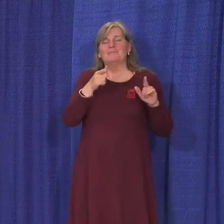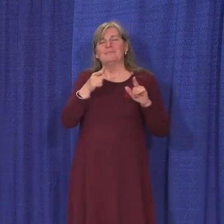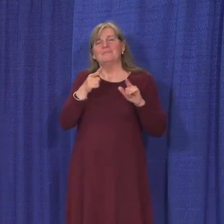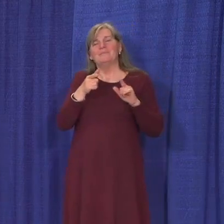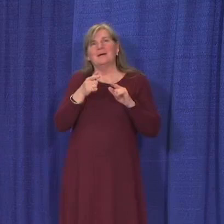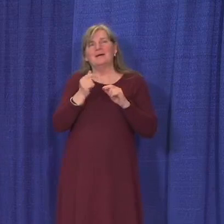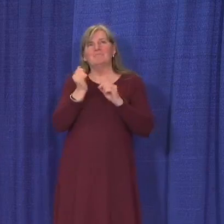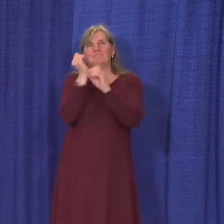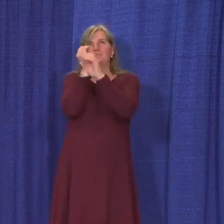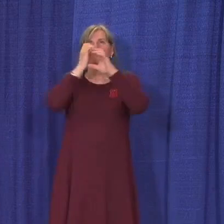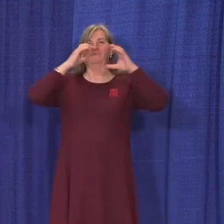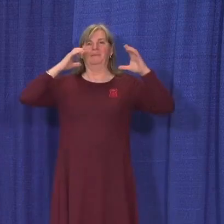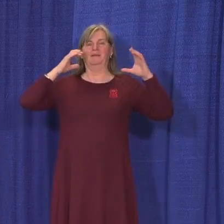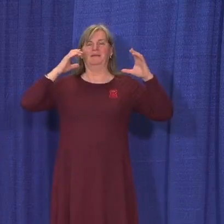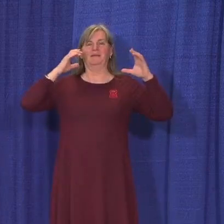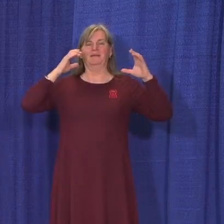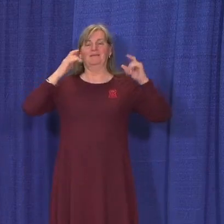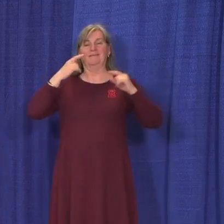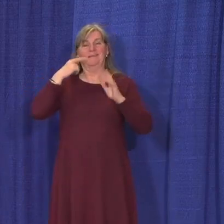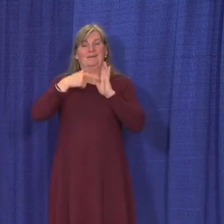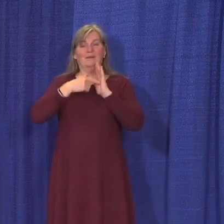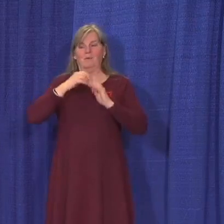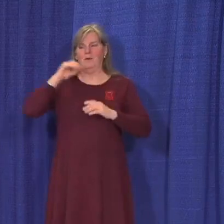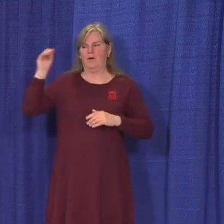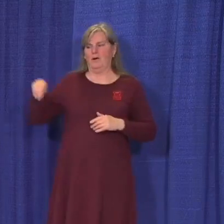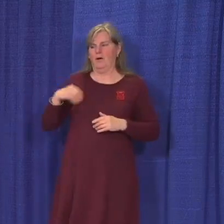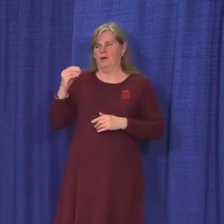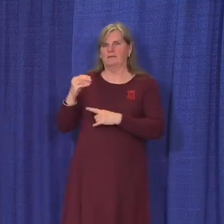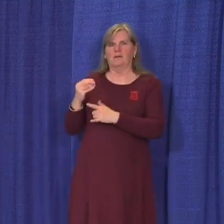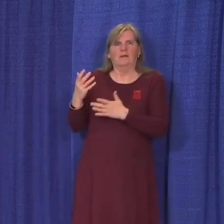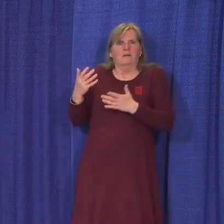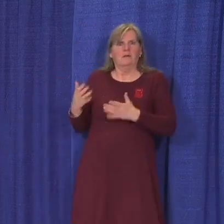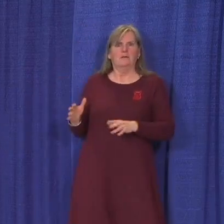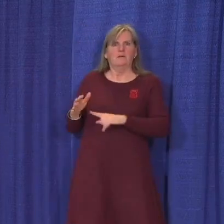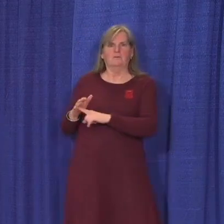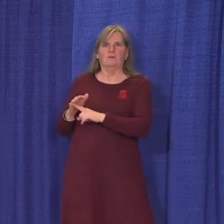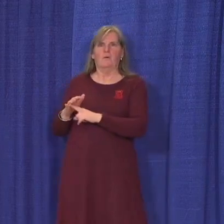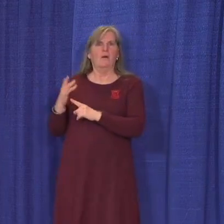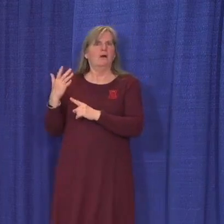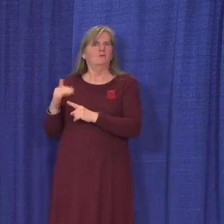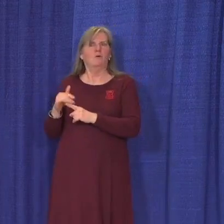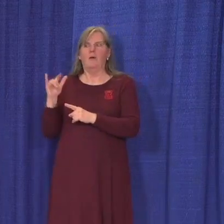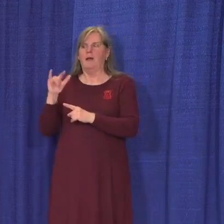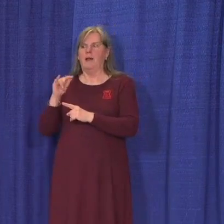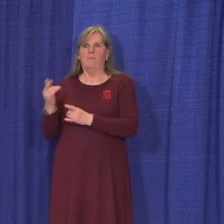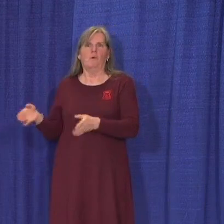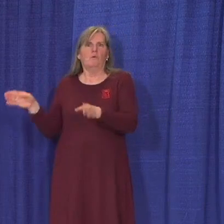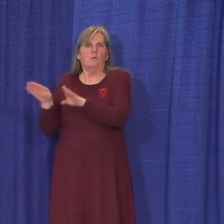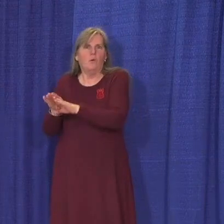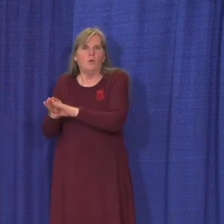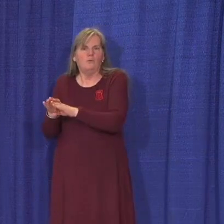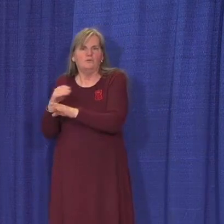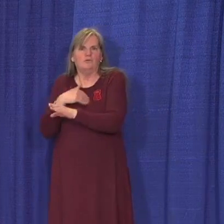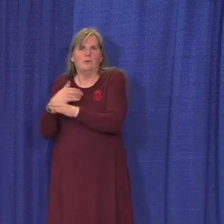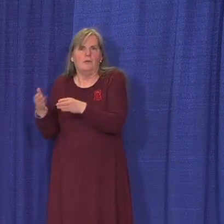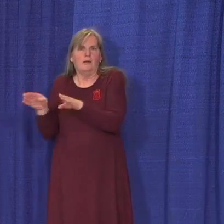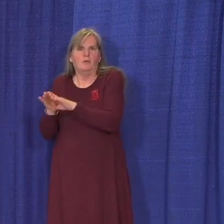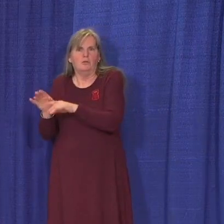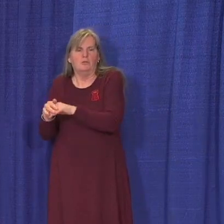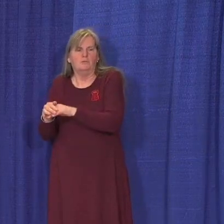we are to the V. beautiful brogue of Skagway and how many connections we have two friends